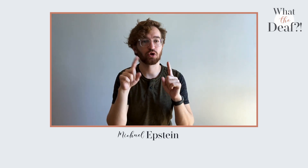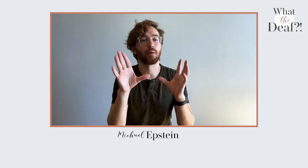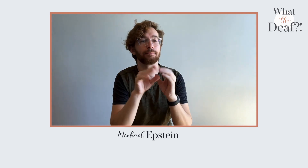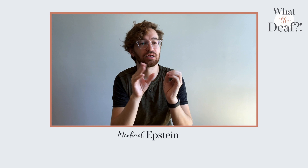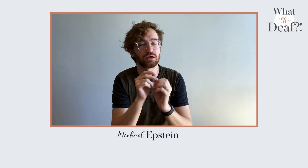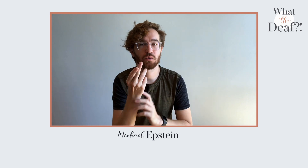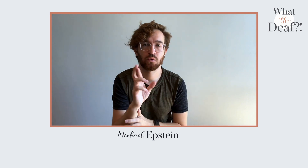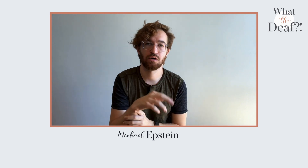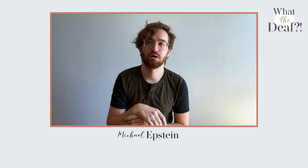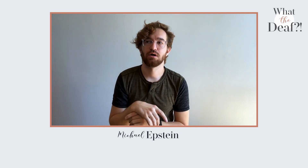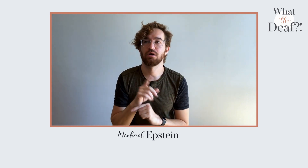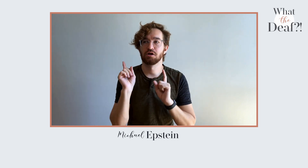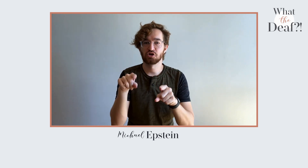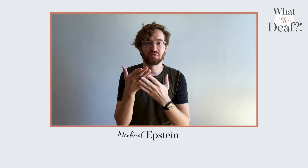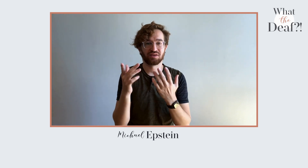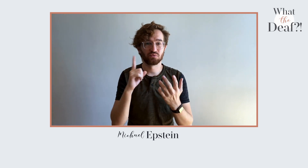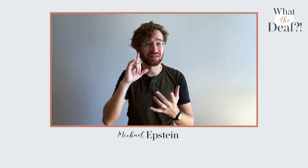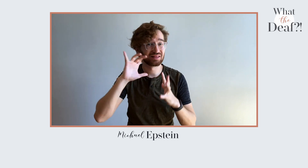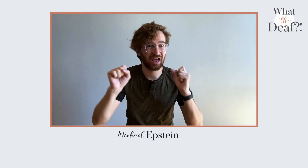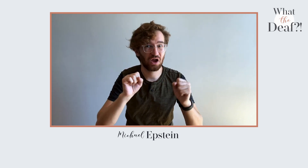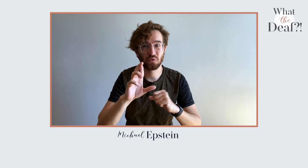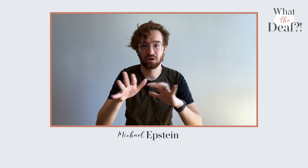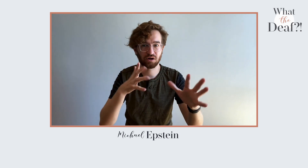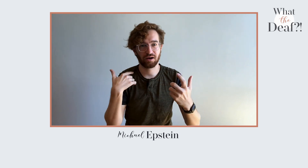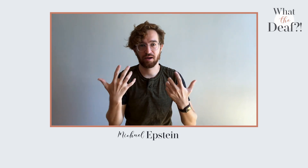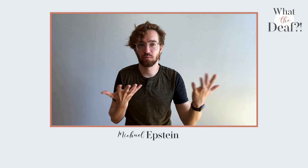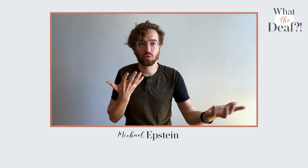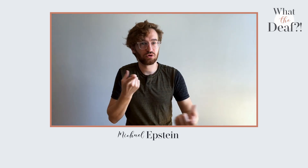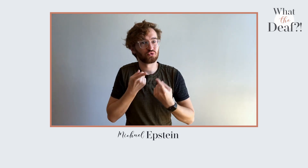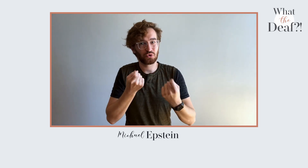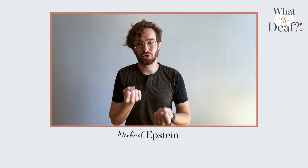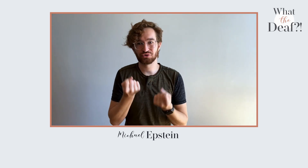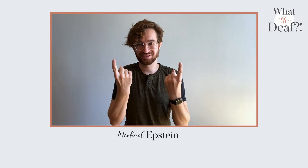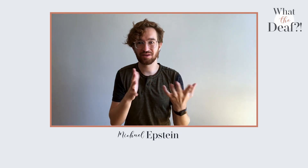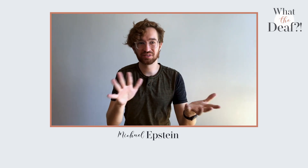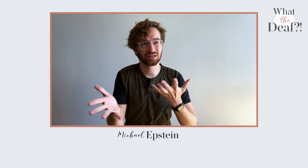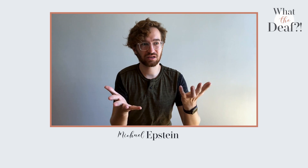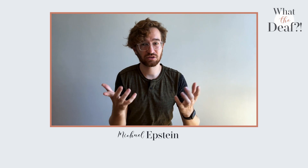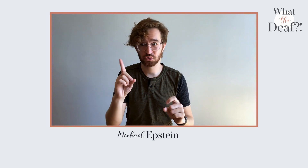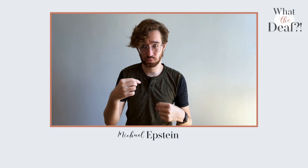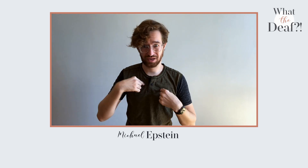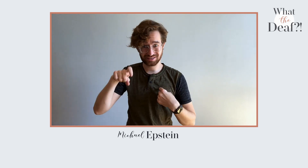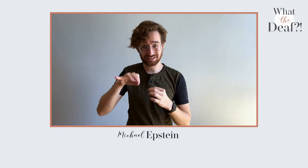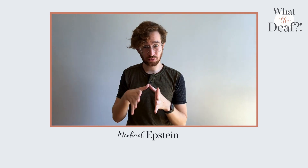I have to attend a meeting or go to a location where there's really loud background noises and I know that I may not understand fully.